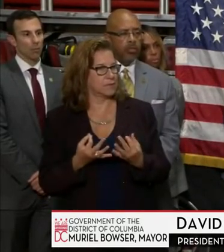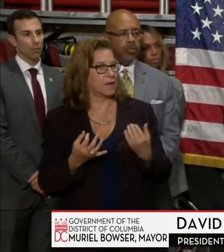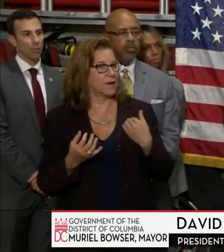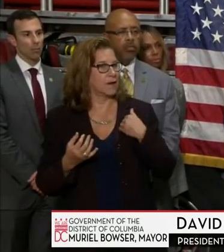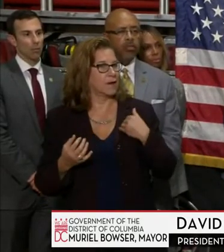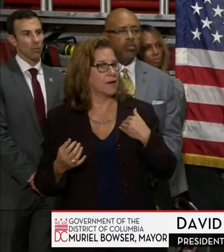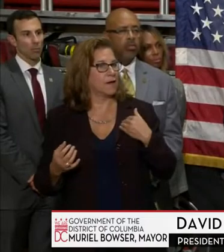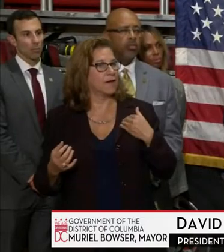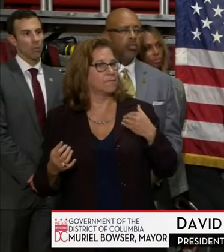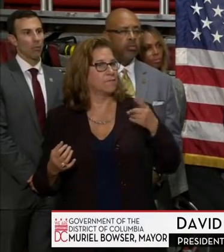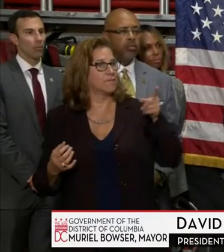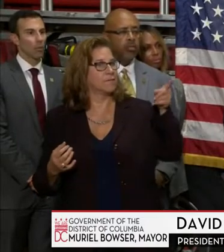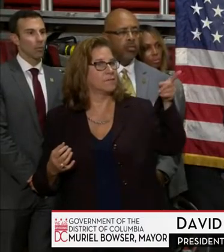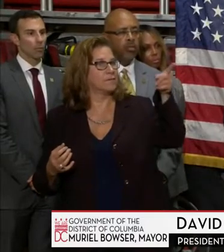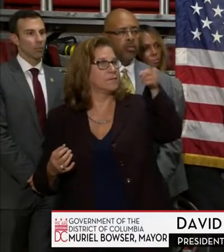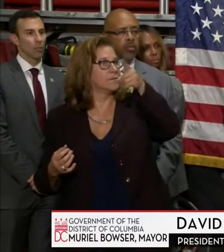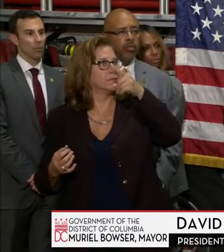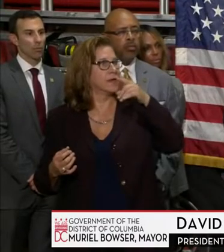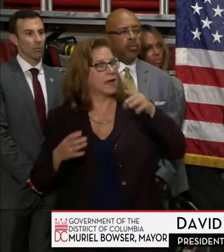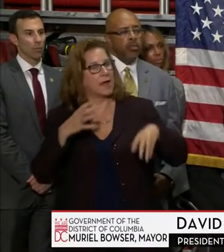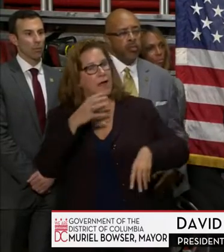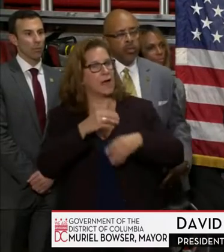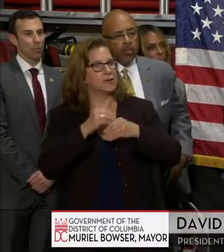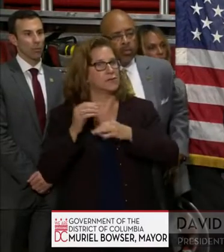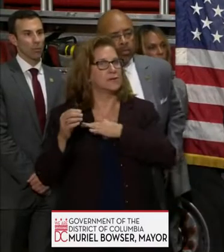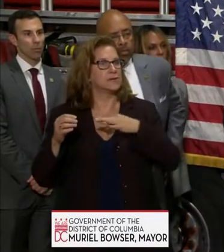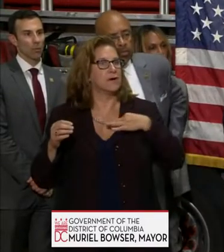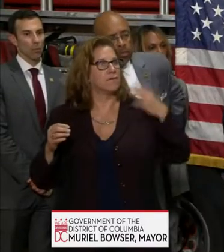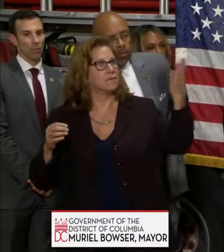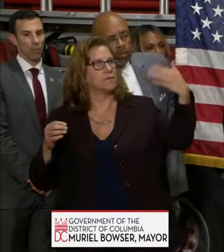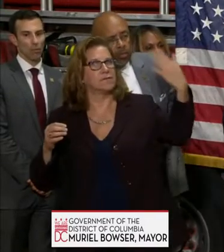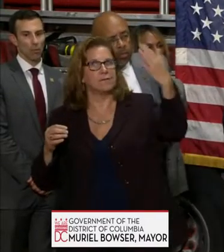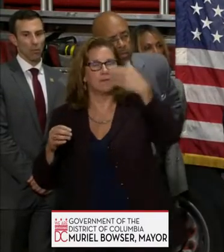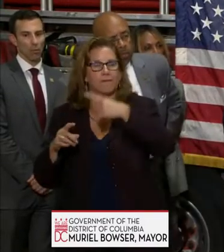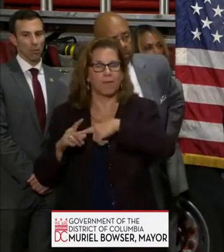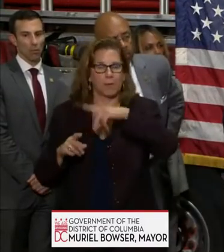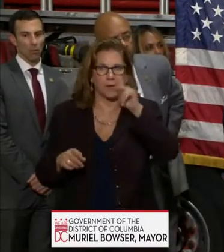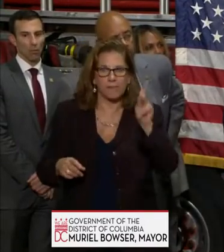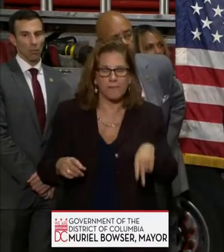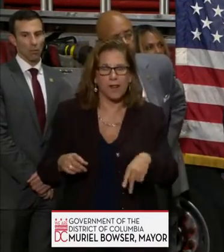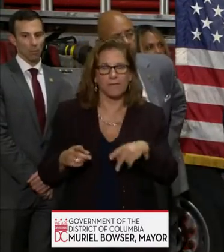PHILADELPHIA. THE CHICAGO CREWS WILL BEGIN TRAVELING TOMORROW AND THE PHILADELPHIA CREWS WILL START